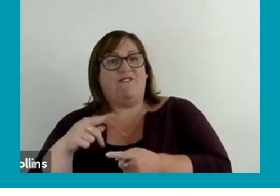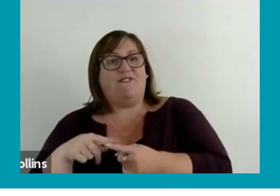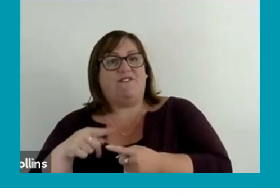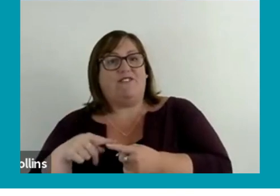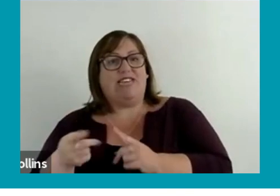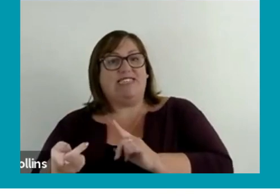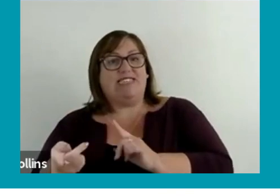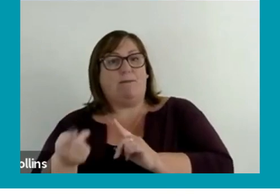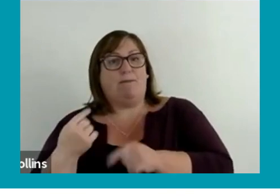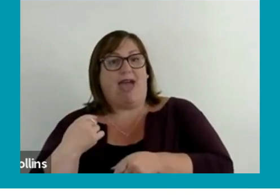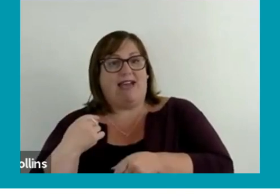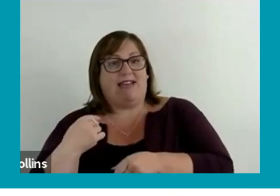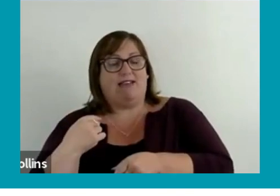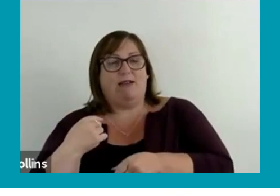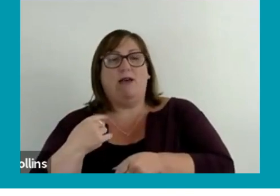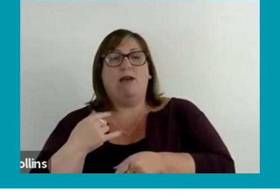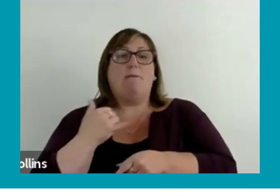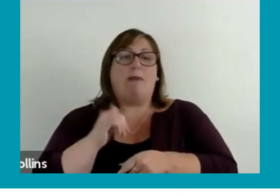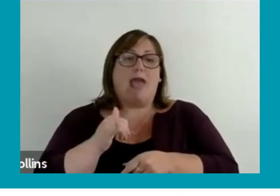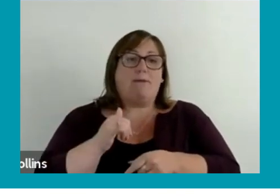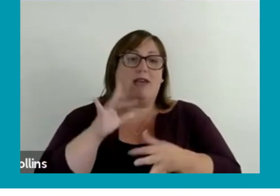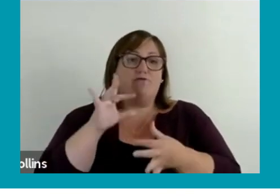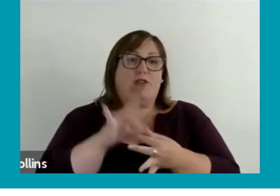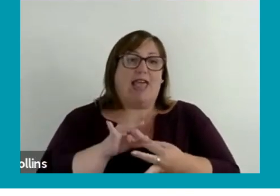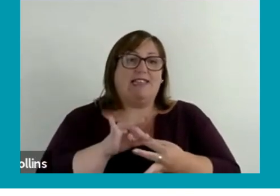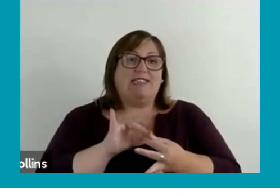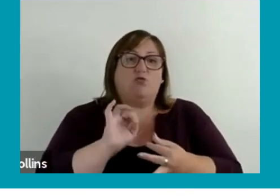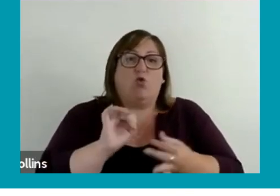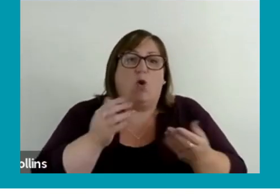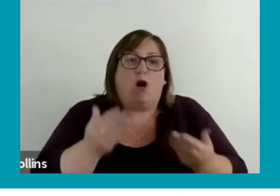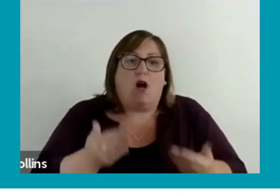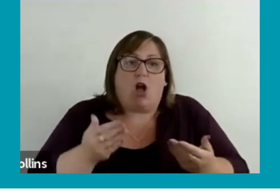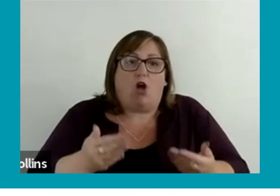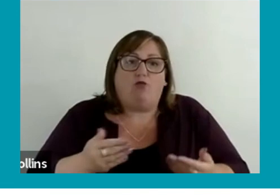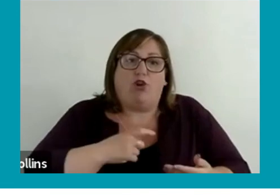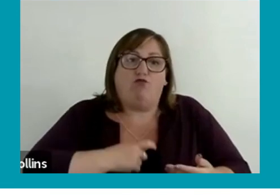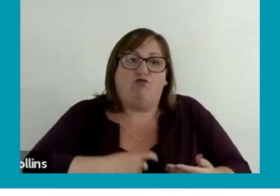related to a role you're trying to progress into um but then there's also all of these secondments